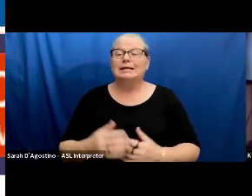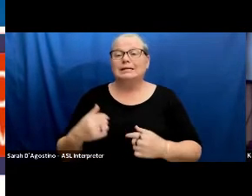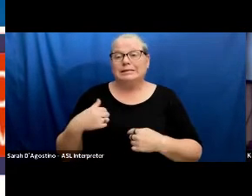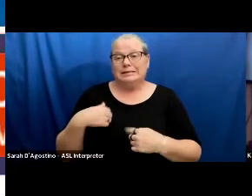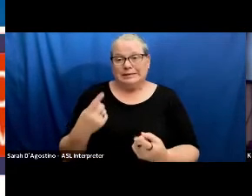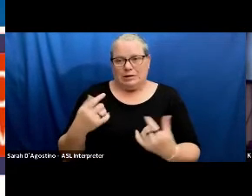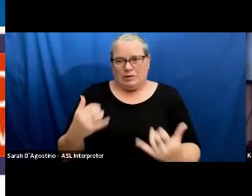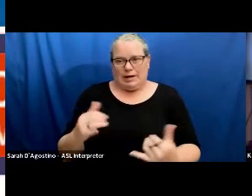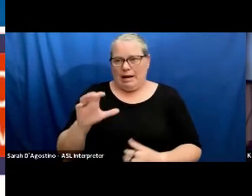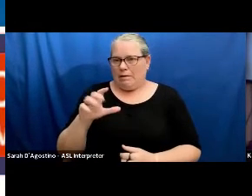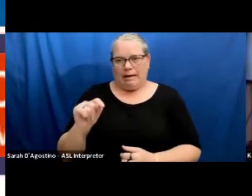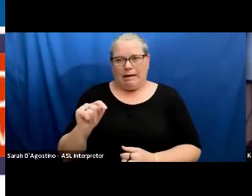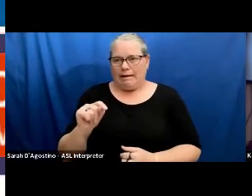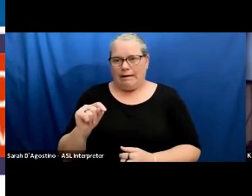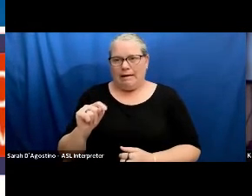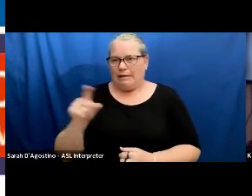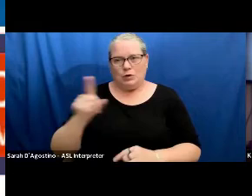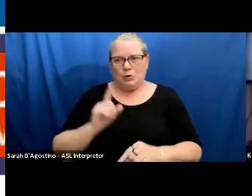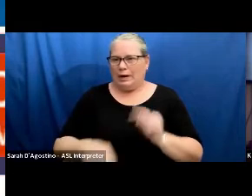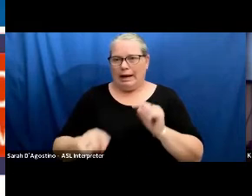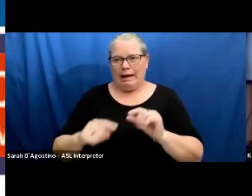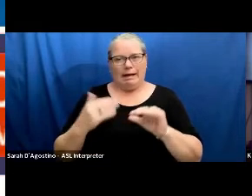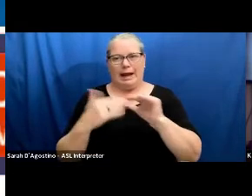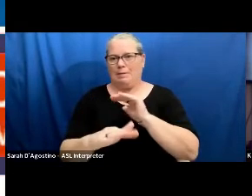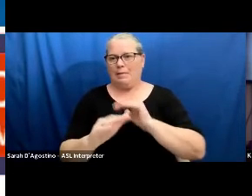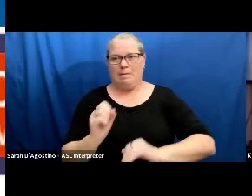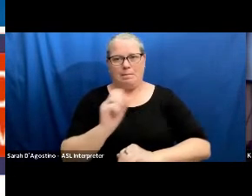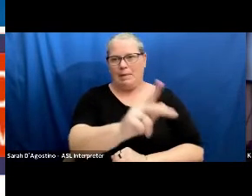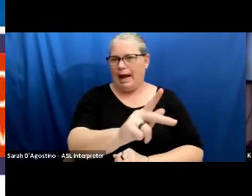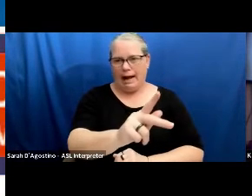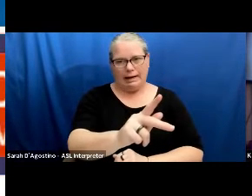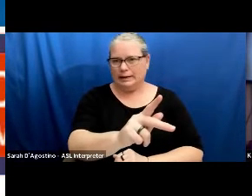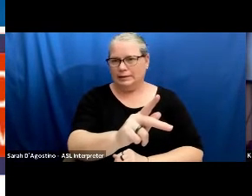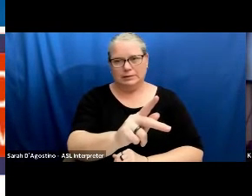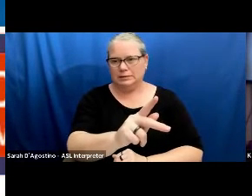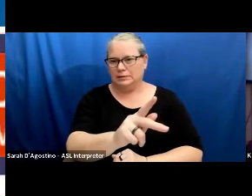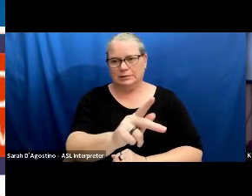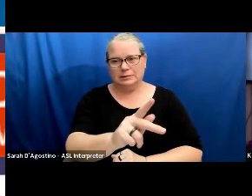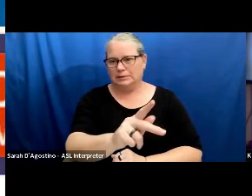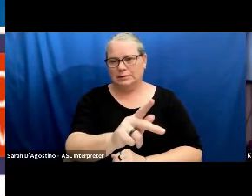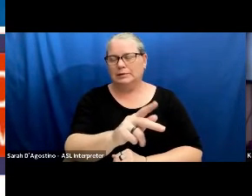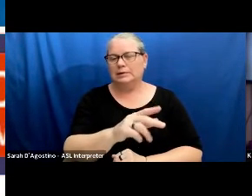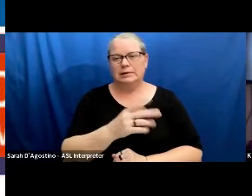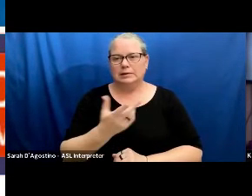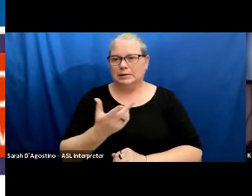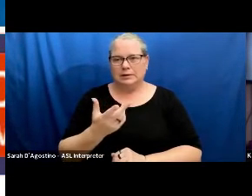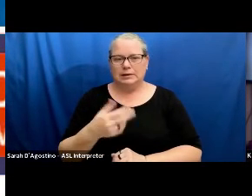return of a ballot it can make certain reasonable modifications when it comes to